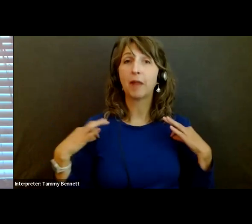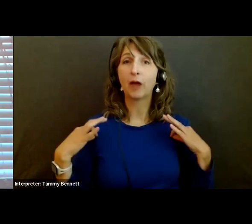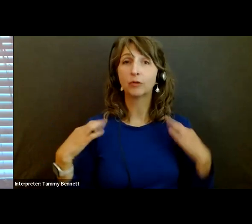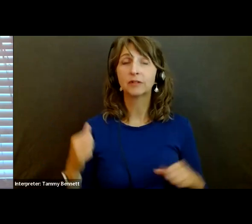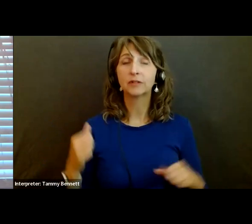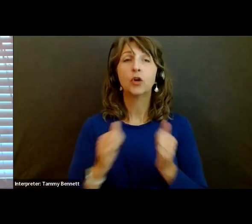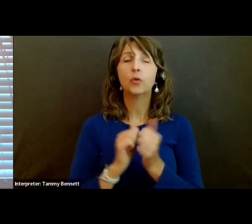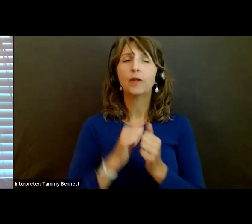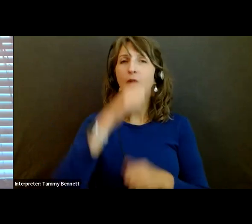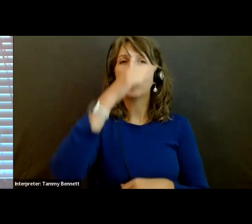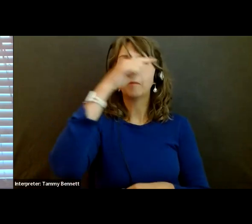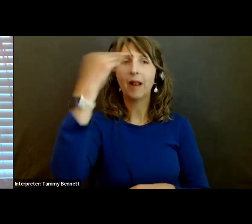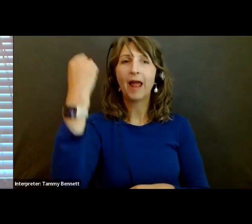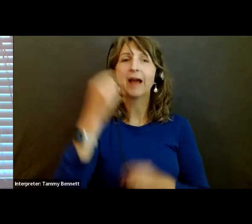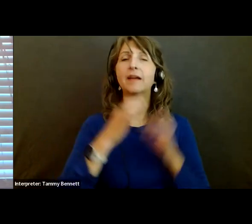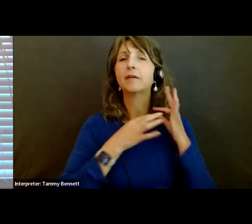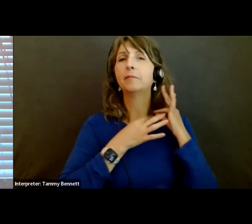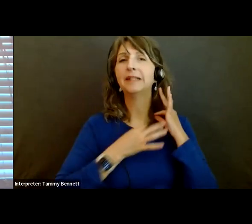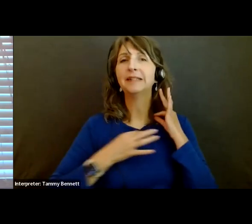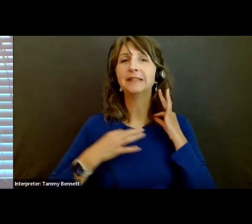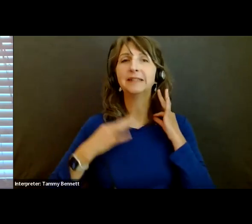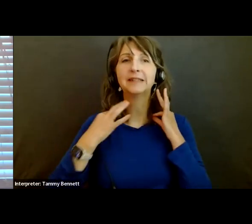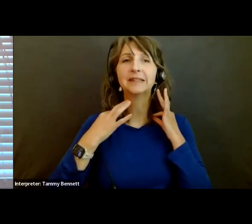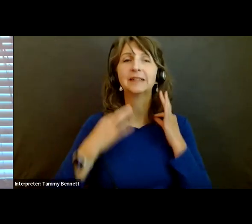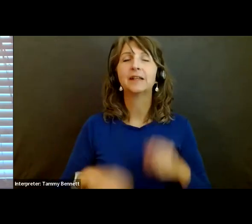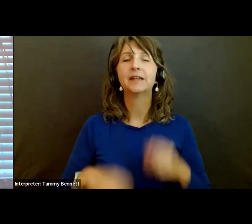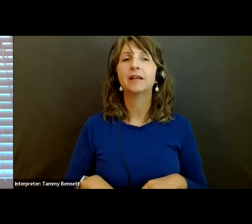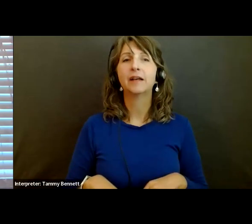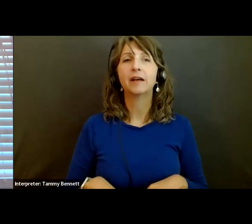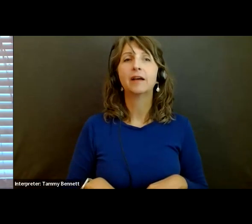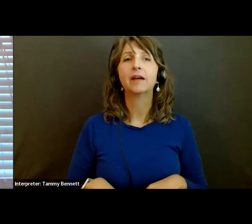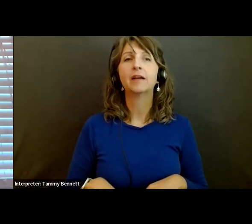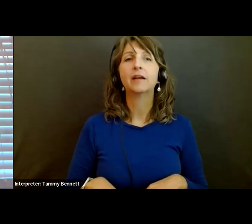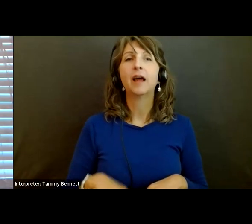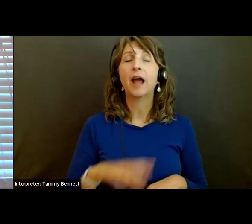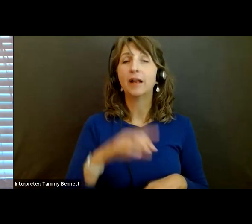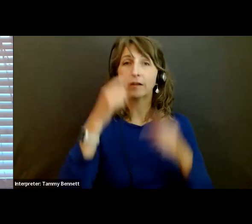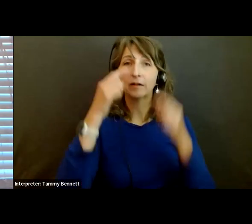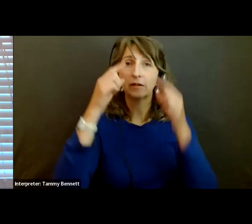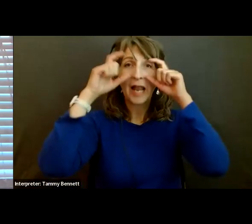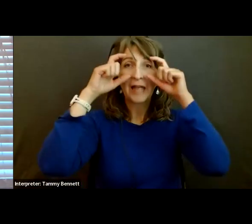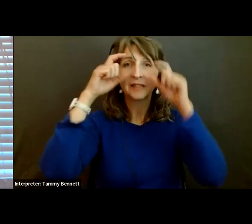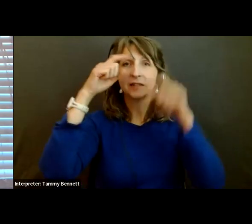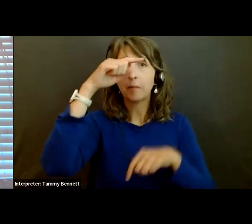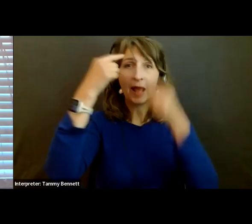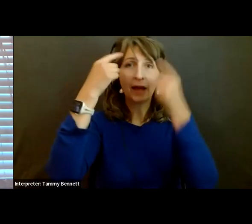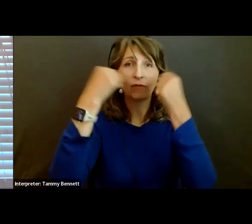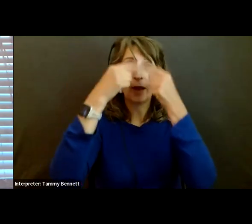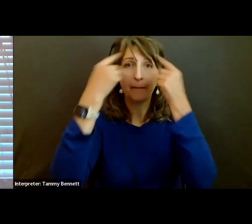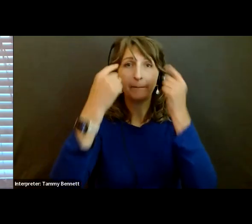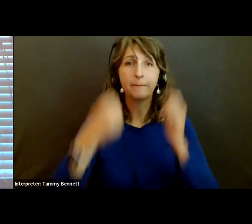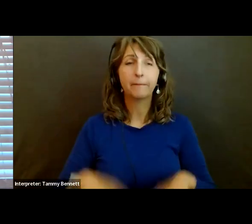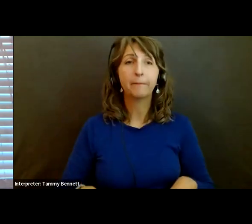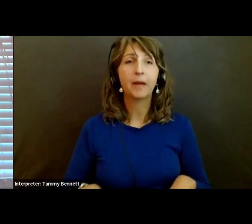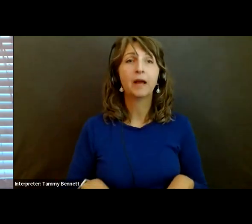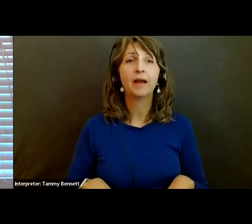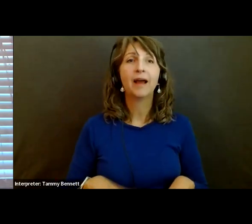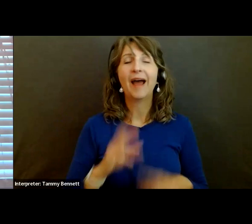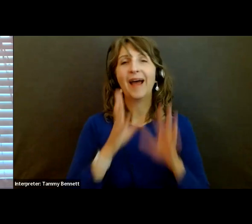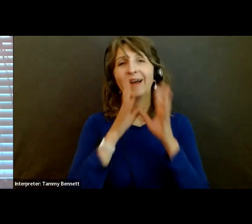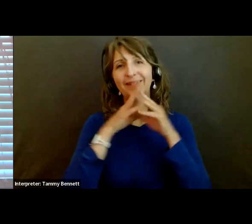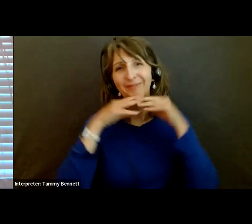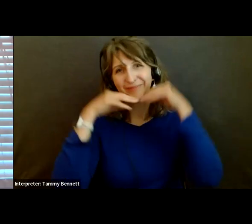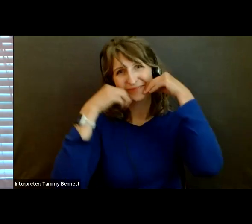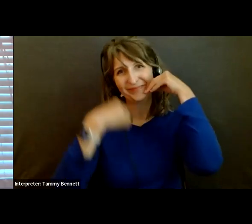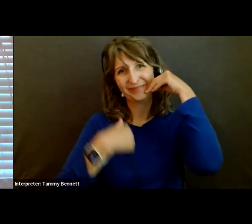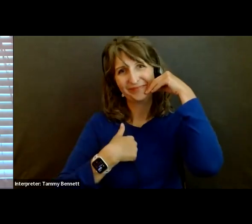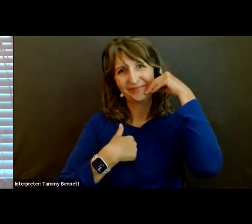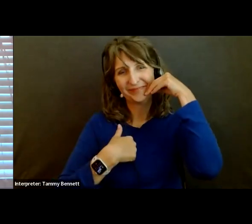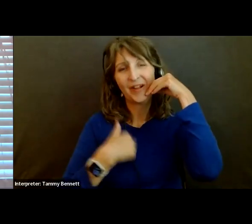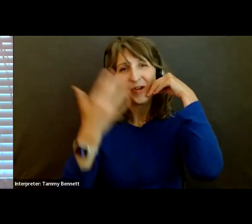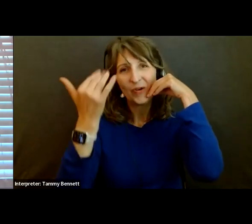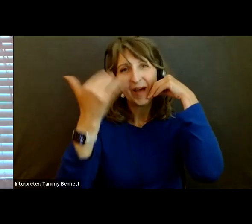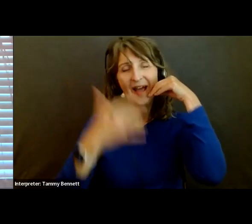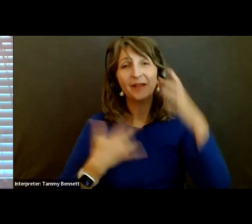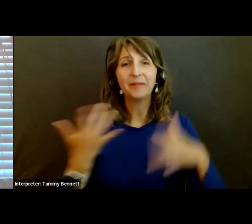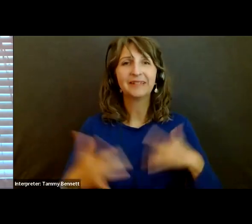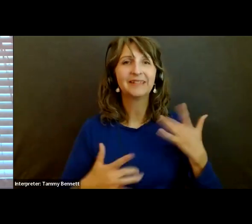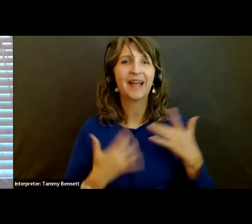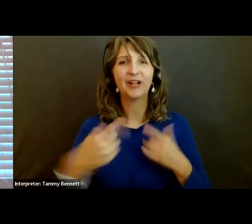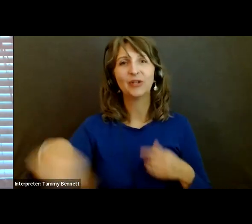With black beads. With black framed glasses. And a big smile on my face, cause I'm so excited that you guys have joined this.